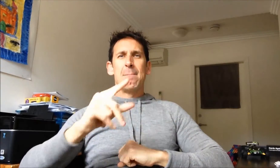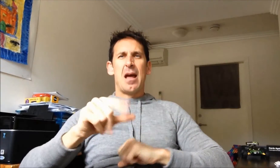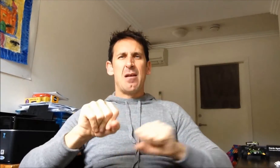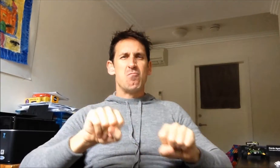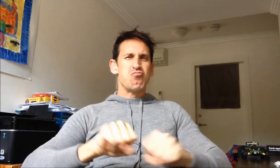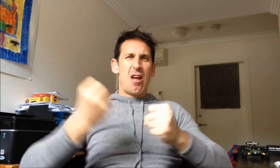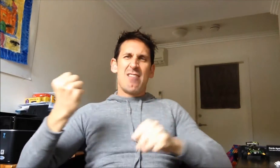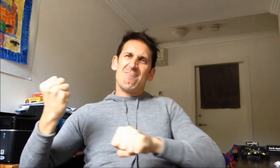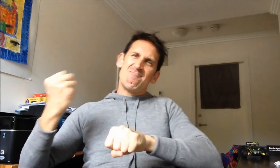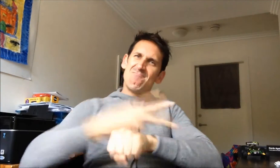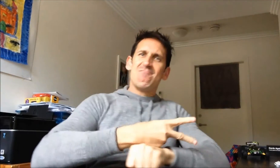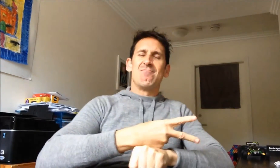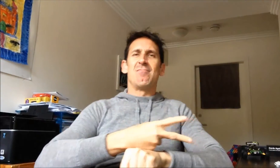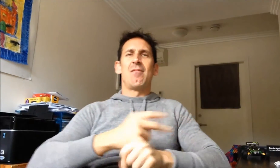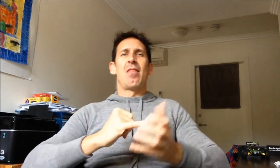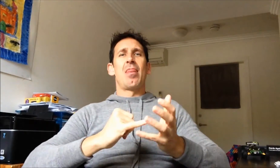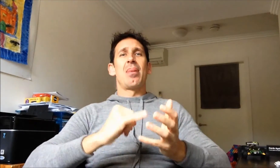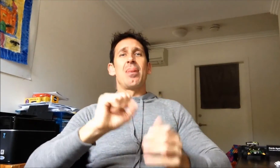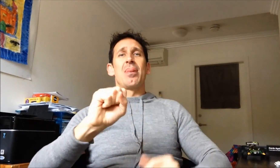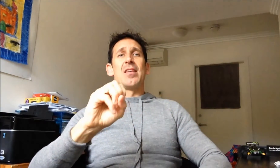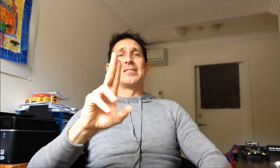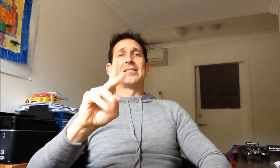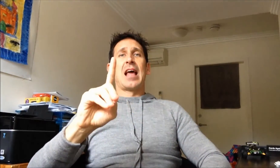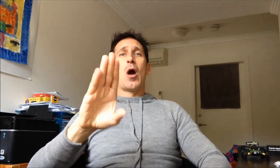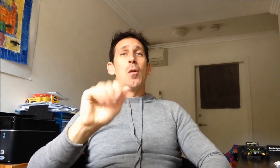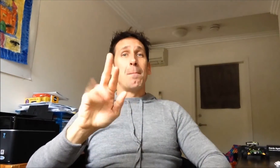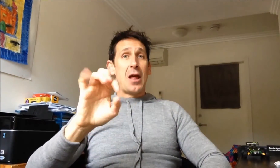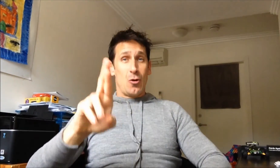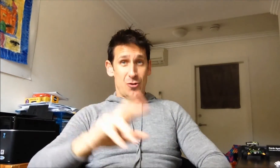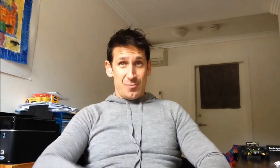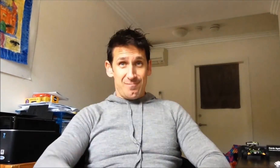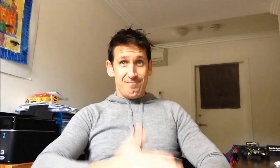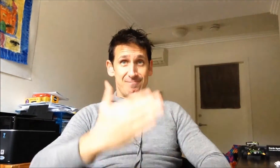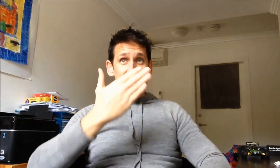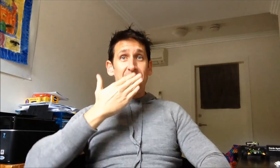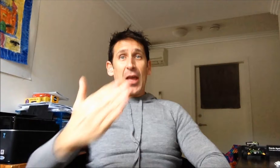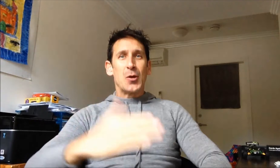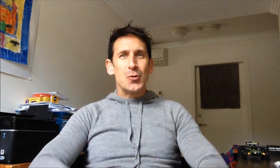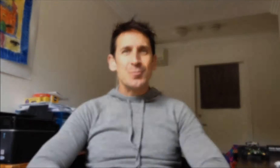to break the sound barrier! Thank you.